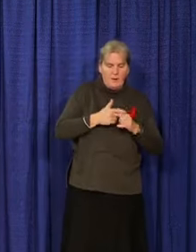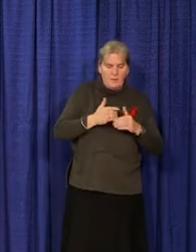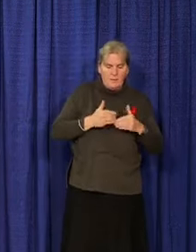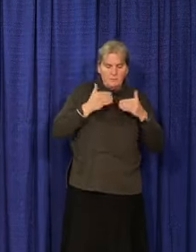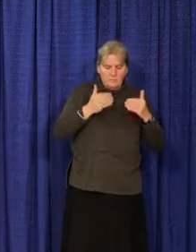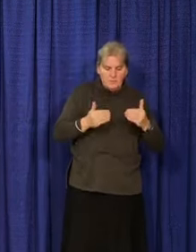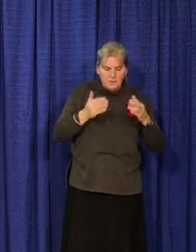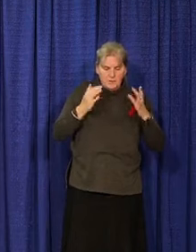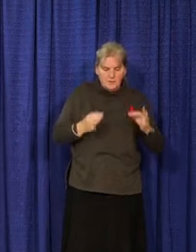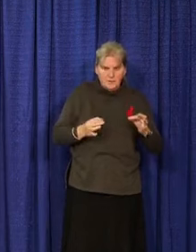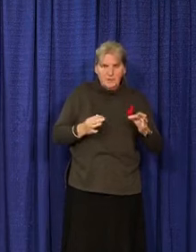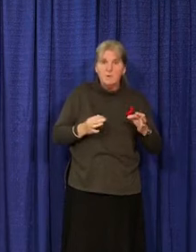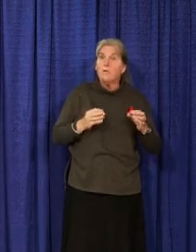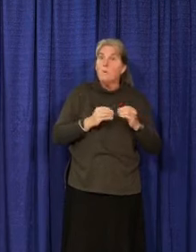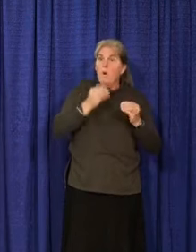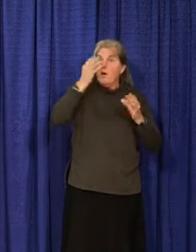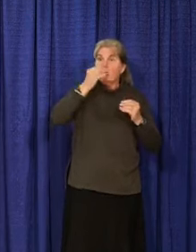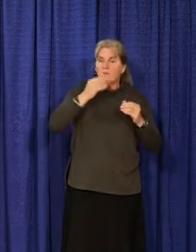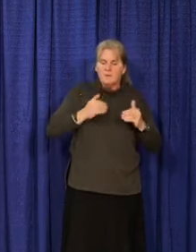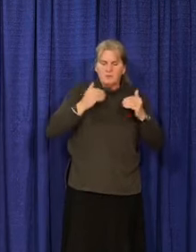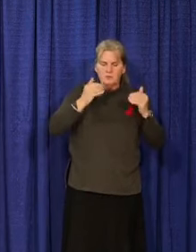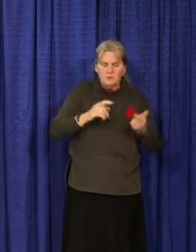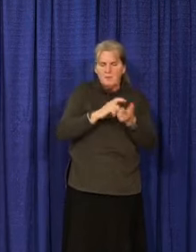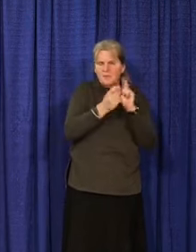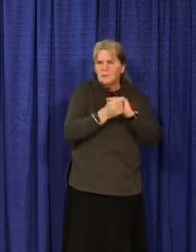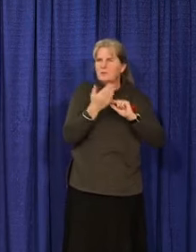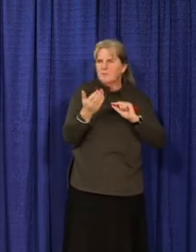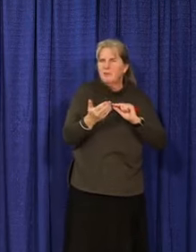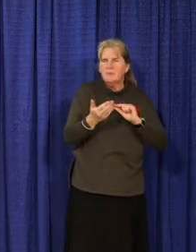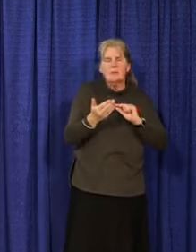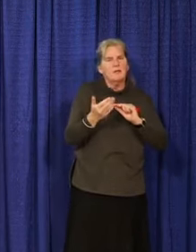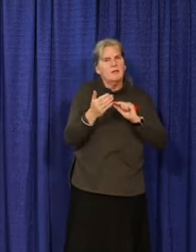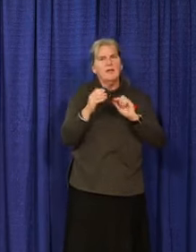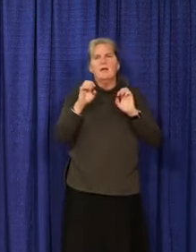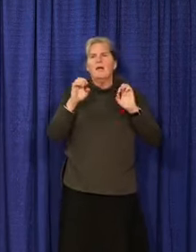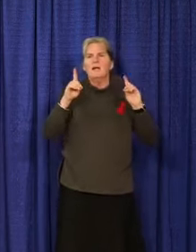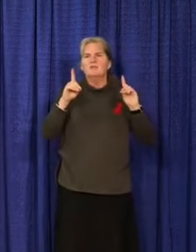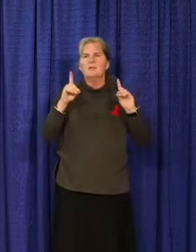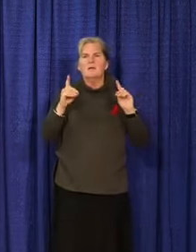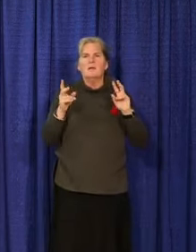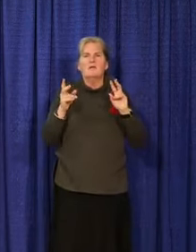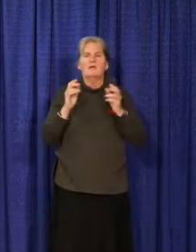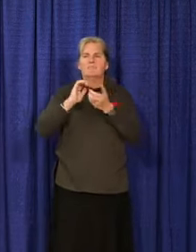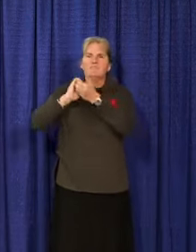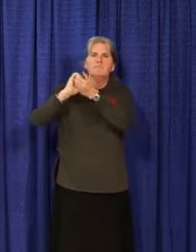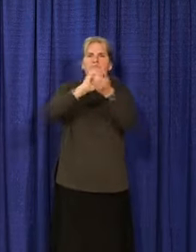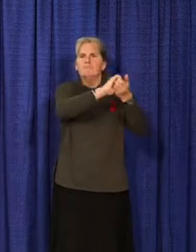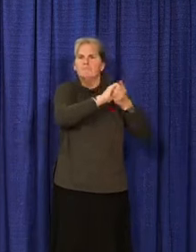moving forward one step at a time. We have worked very closely with our educational partners in the